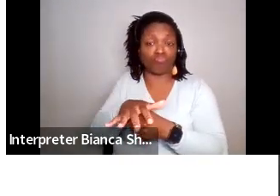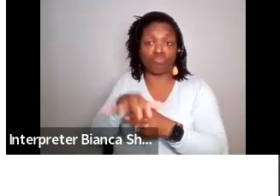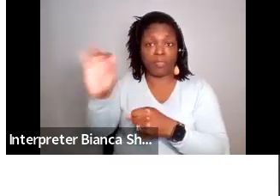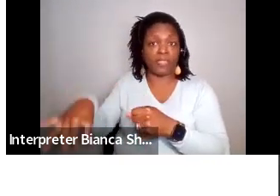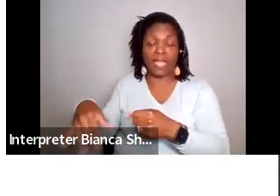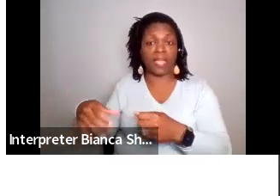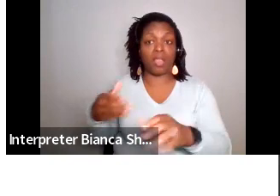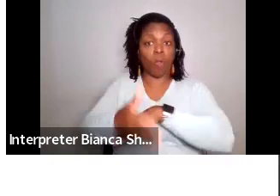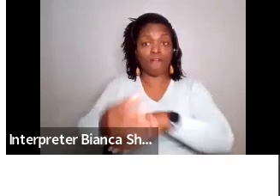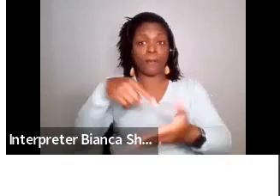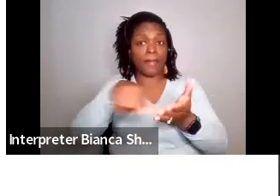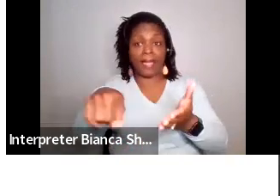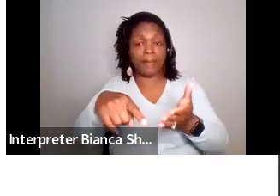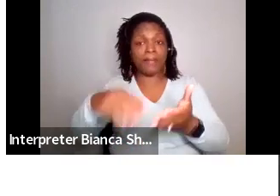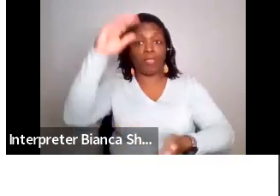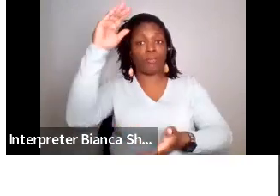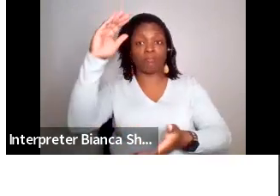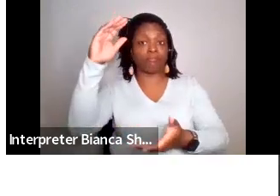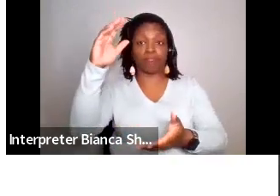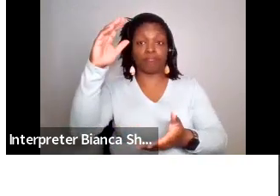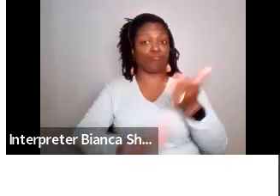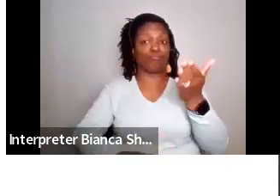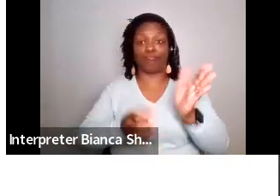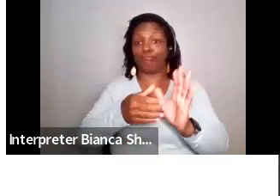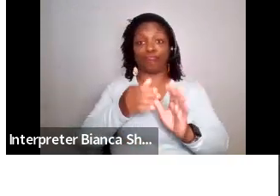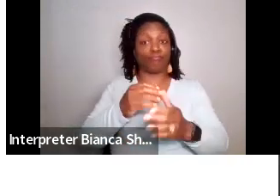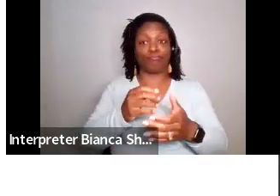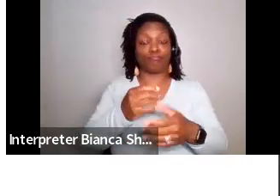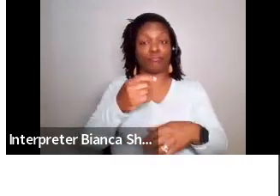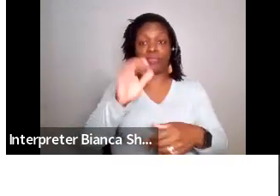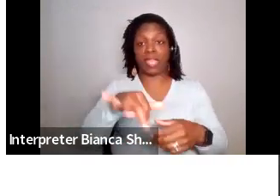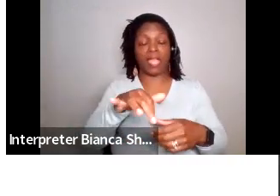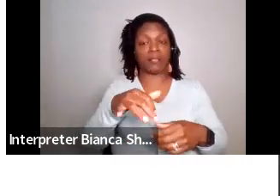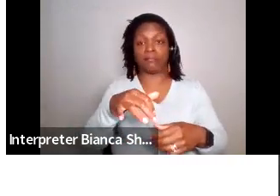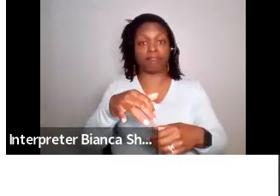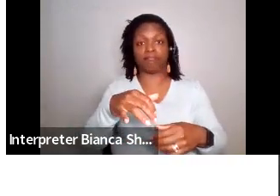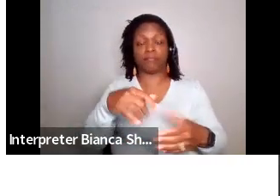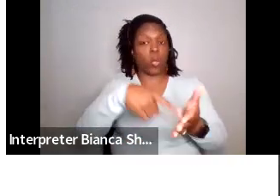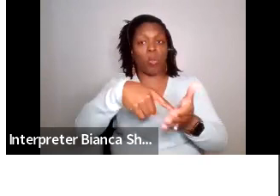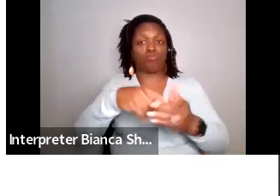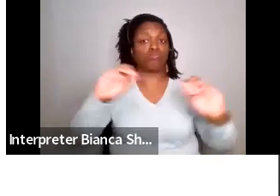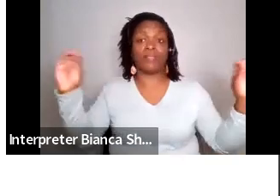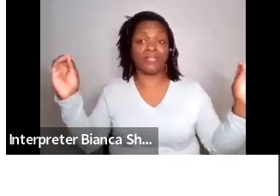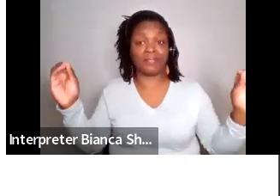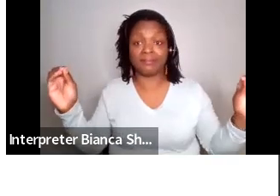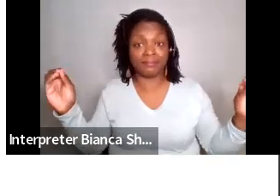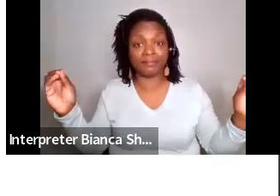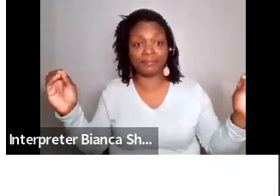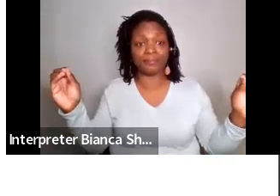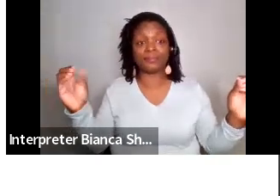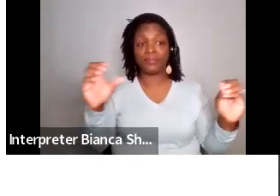that overpayment, and actually reverse the decision on the cessation.